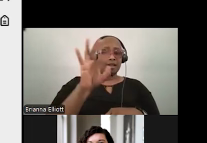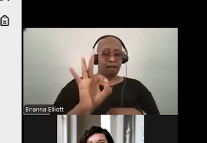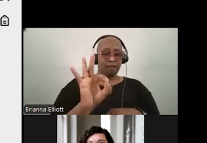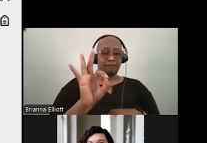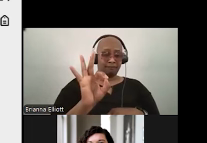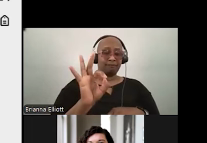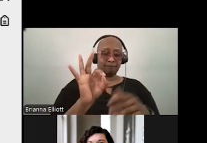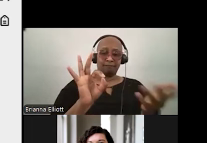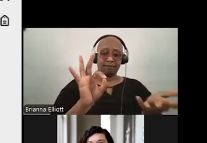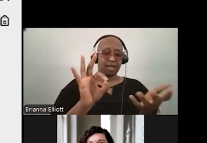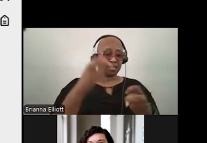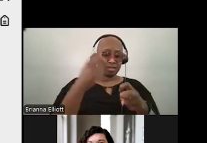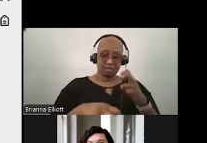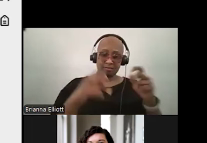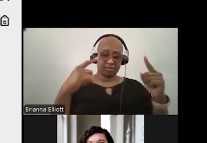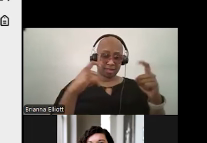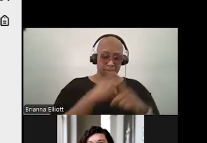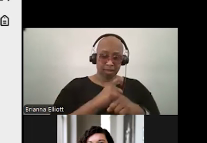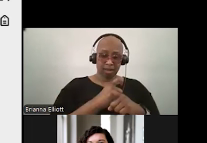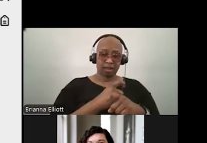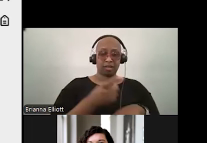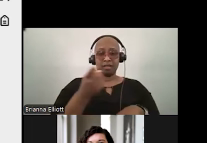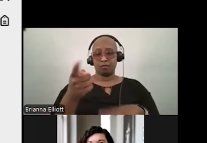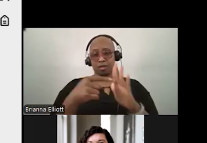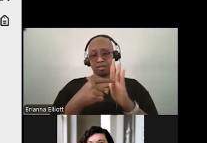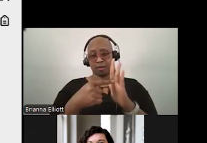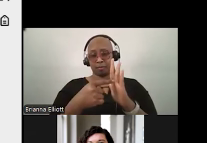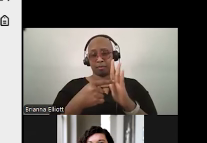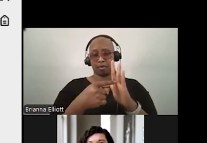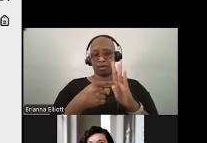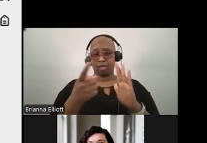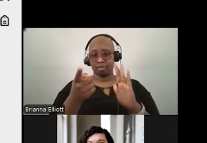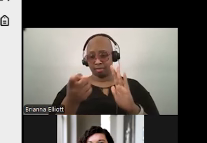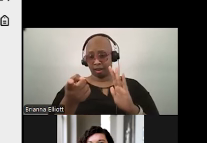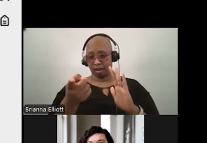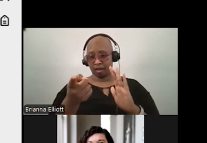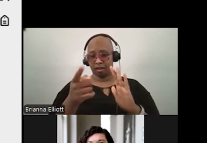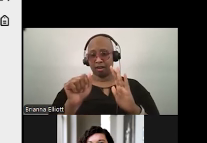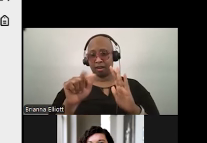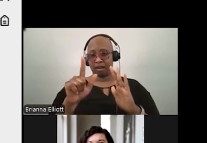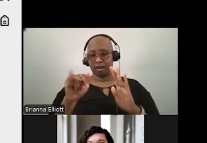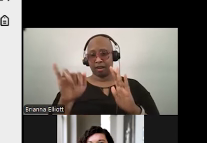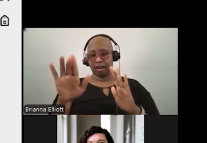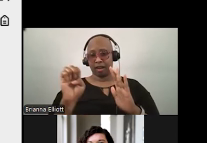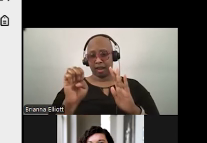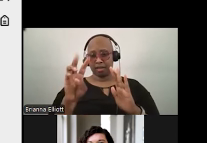it. So, for example, this right here is Alice Walker story everyday use. This is a real life